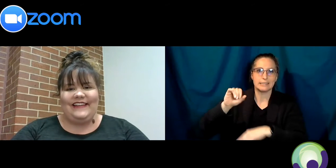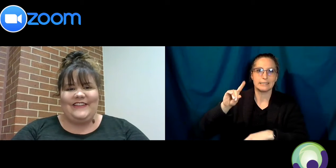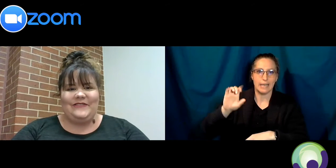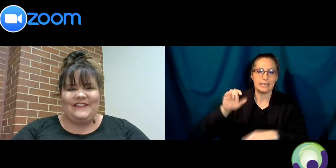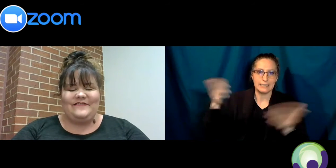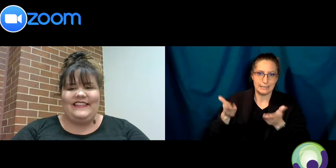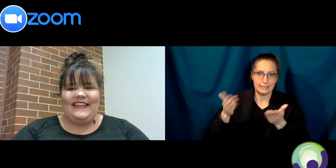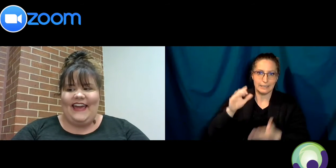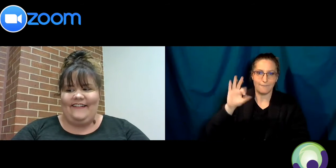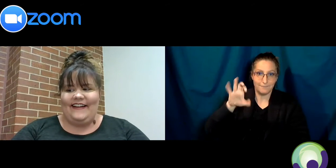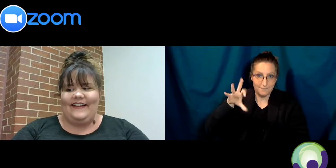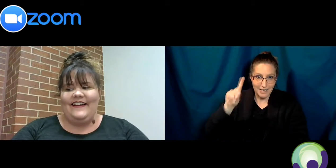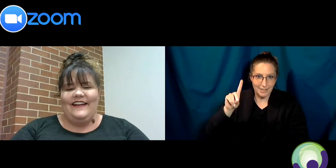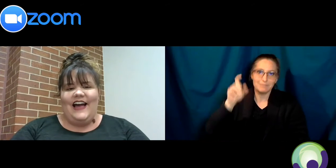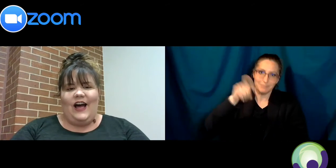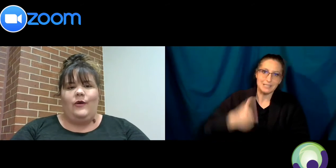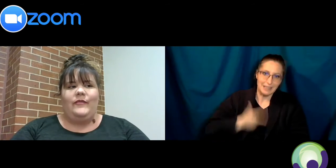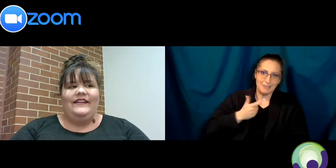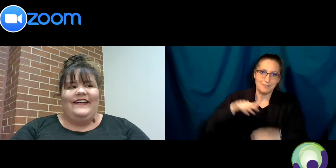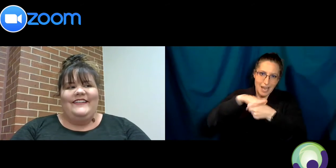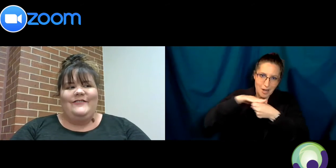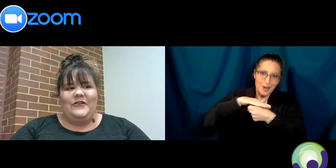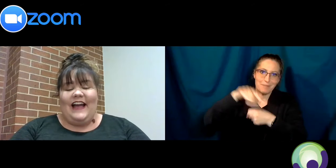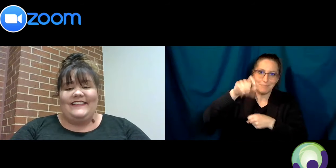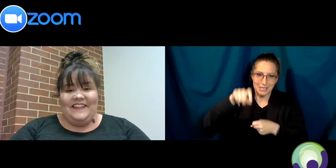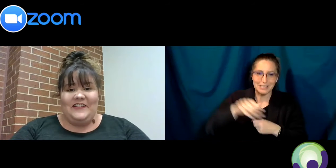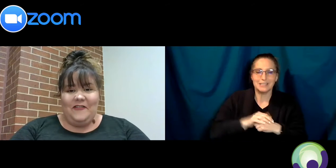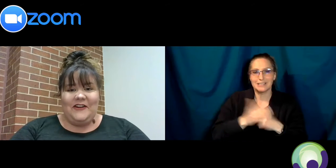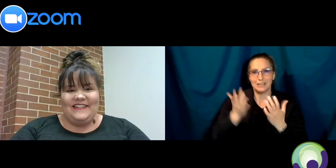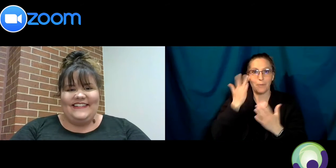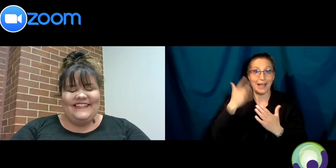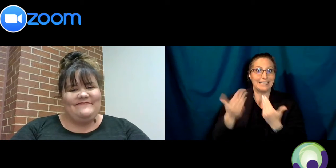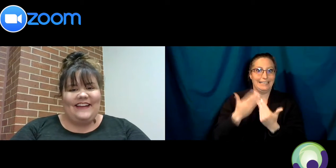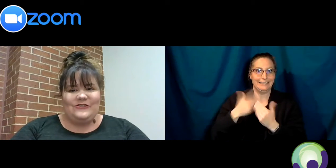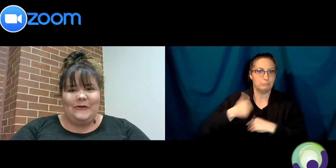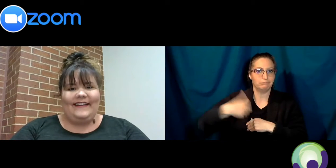you live in the area, so that it's easy for you to to make it to work.